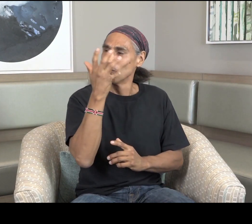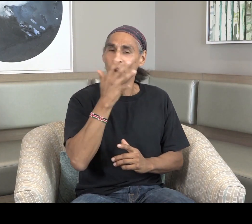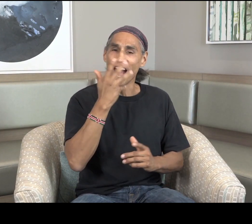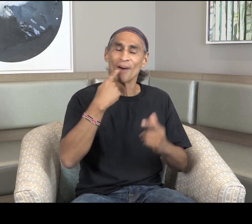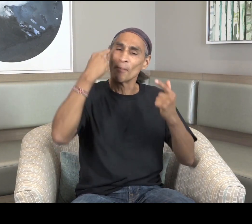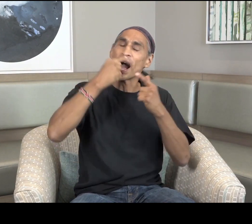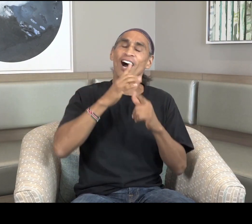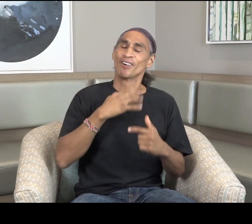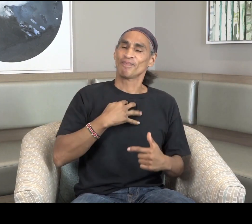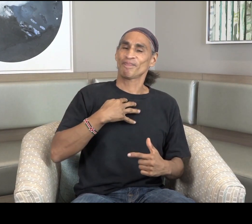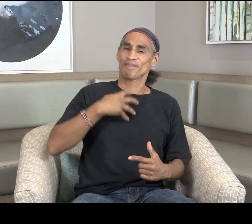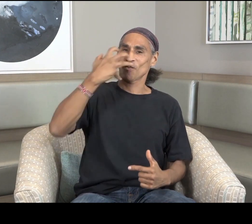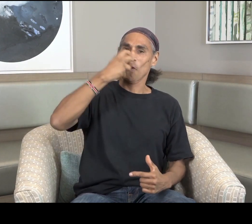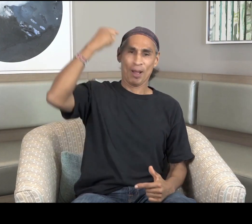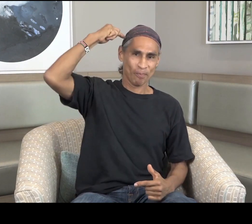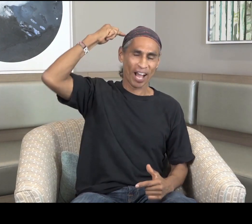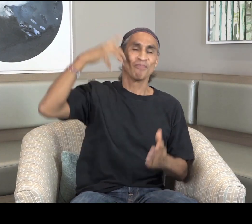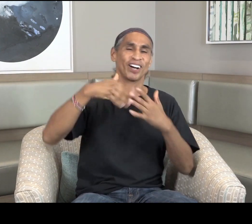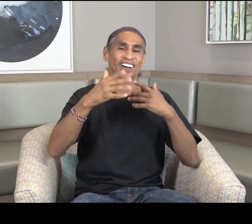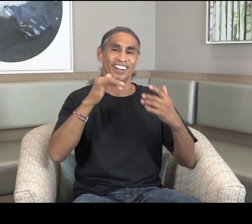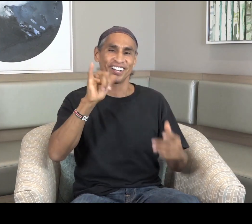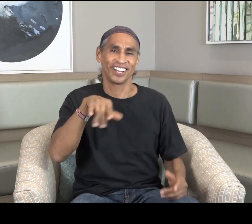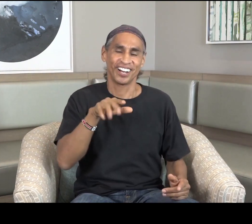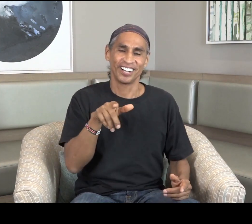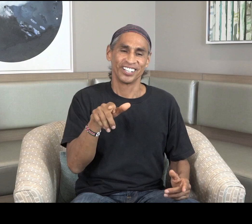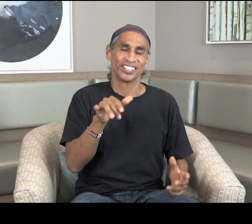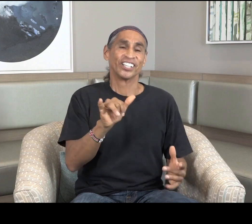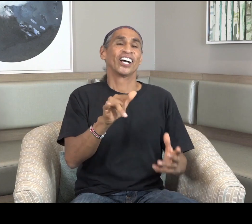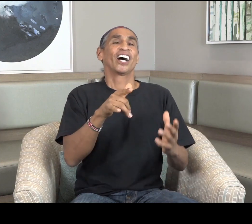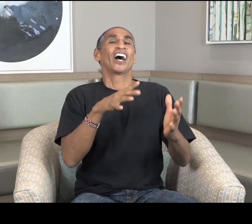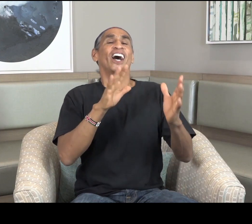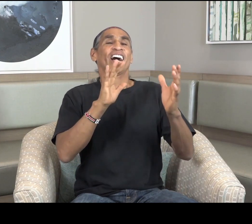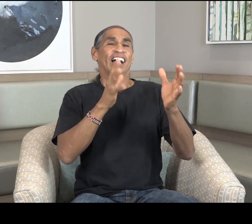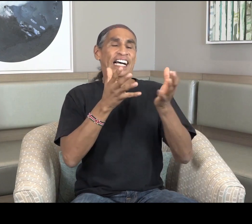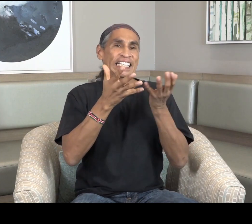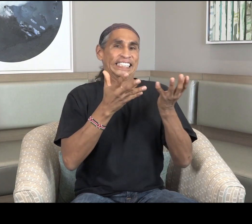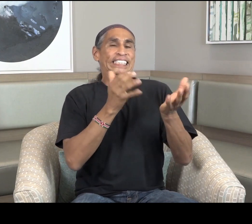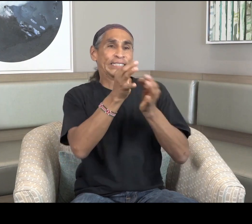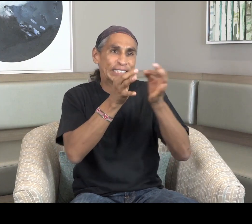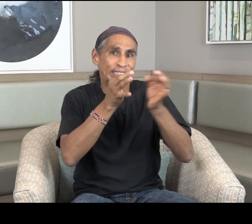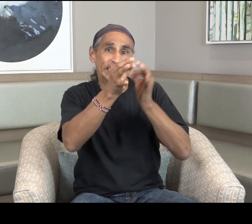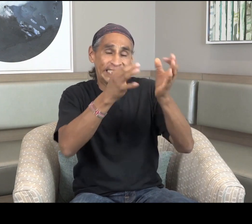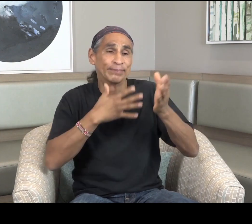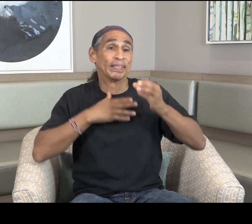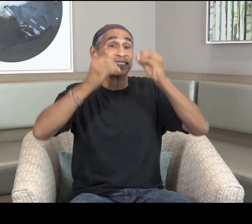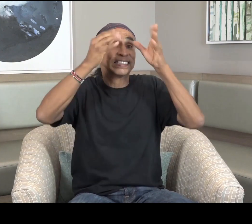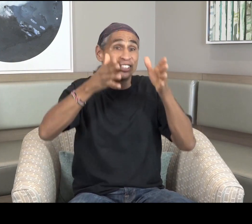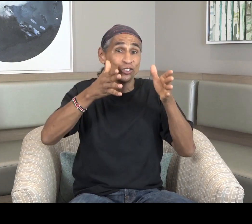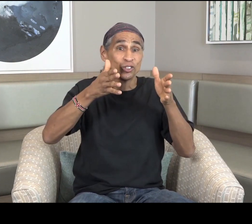you know my mind, wow this is interesting. But you know, I had to explain